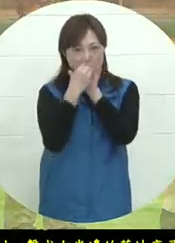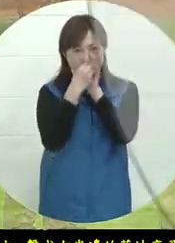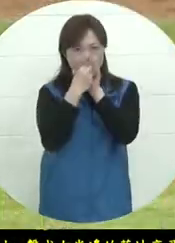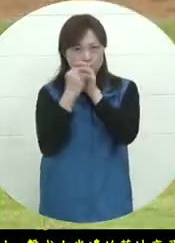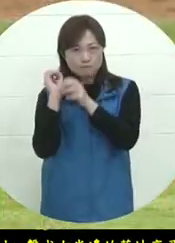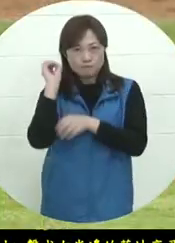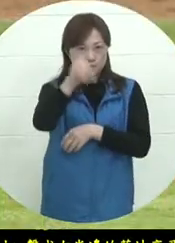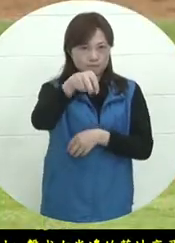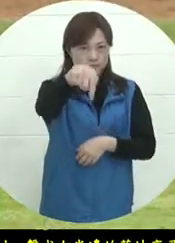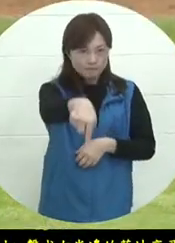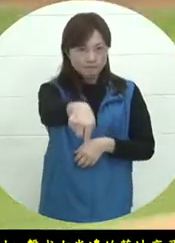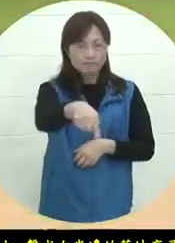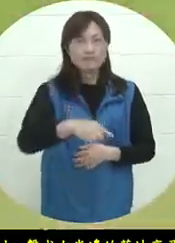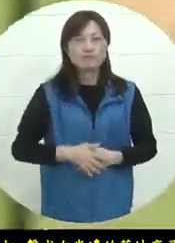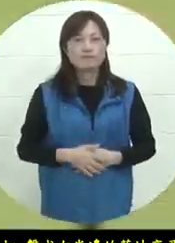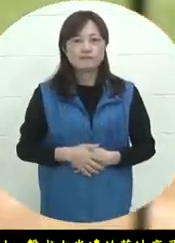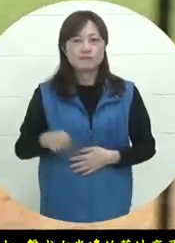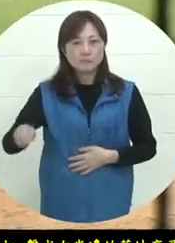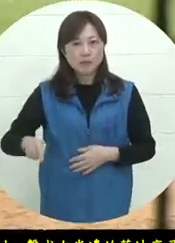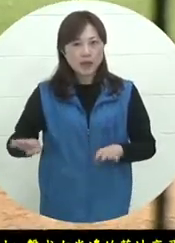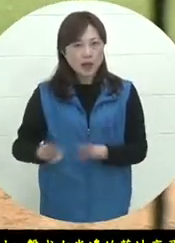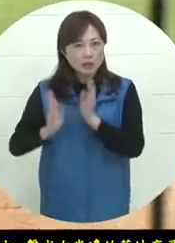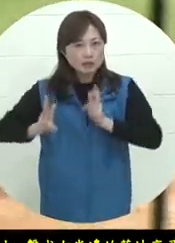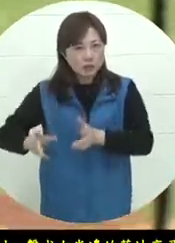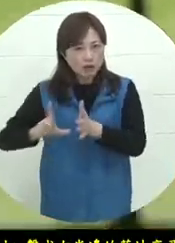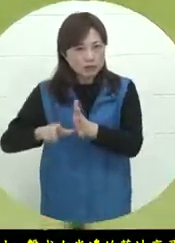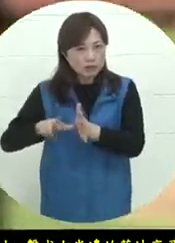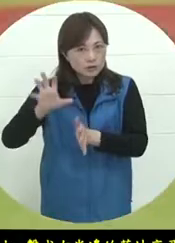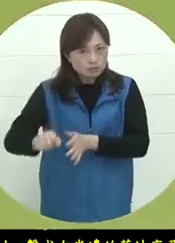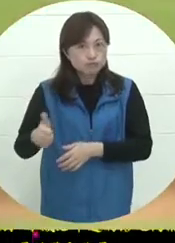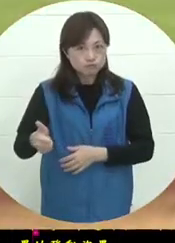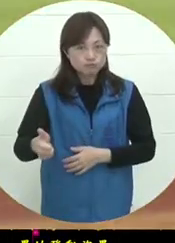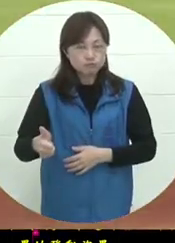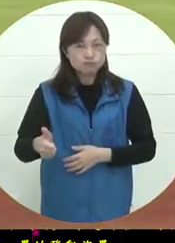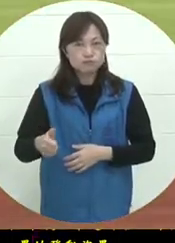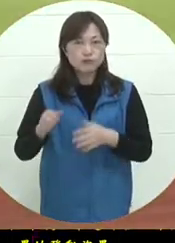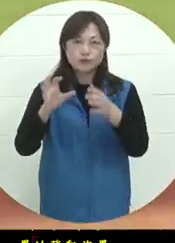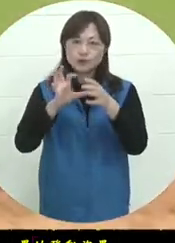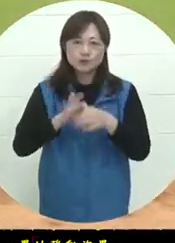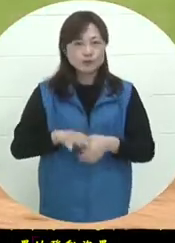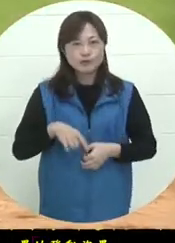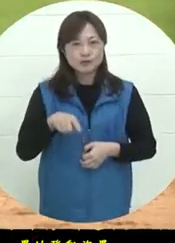Because the timing of the running start is pretty good , there is no chance to catch the runner